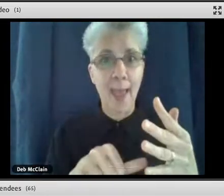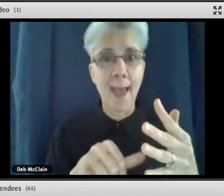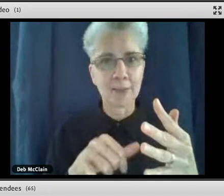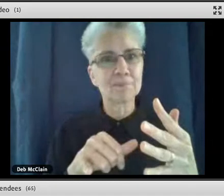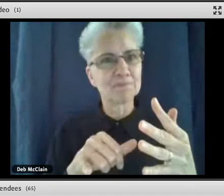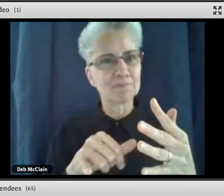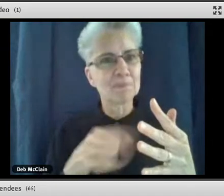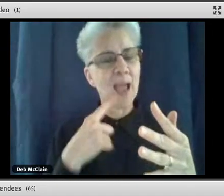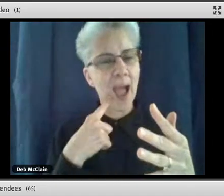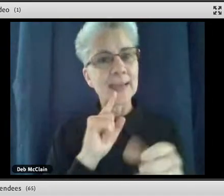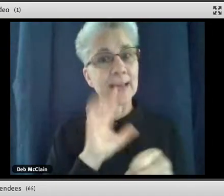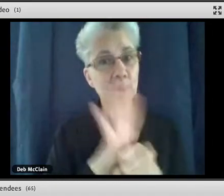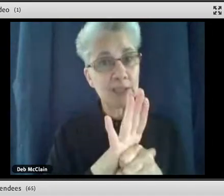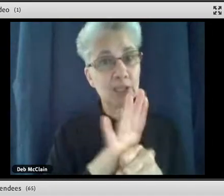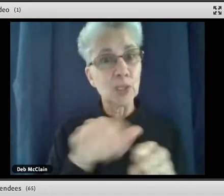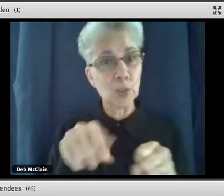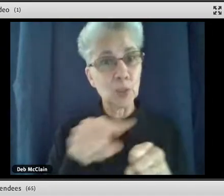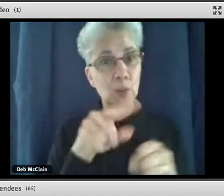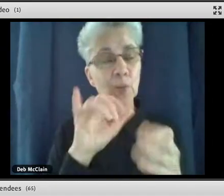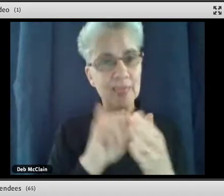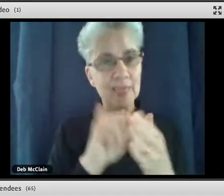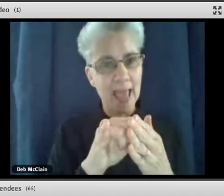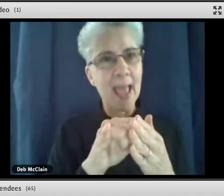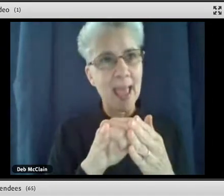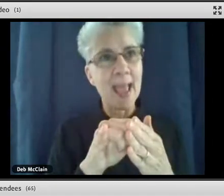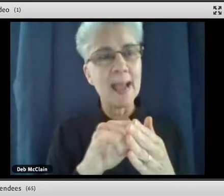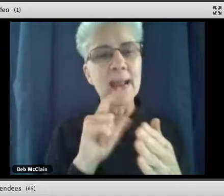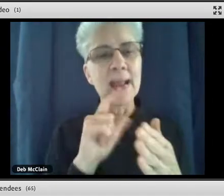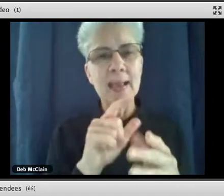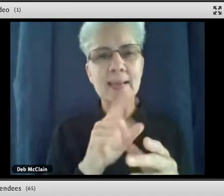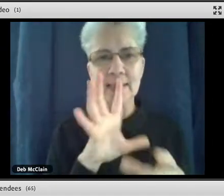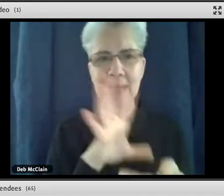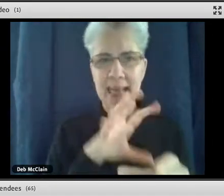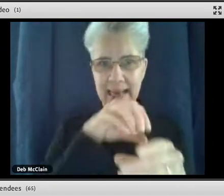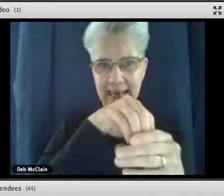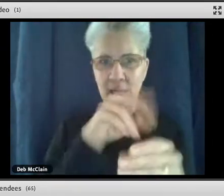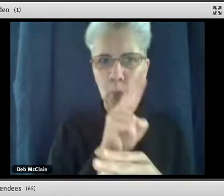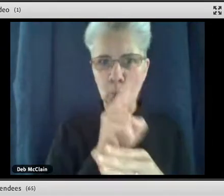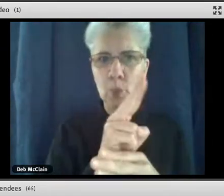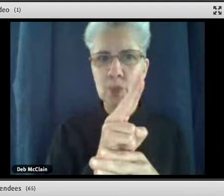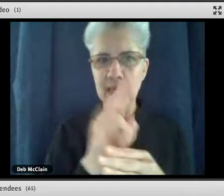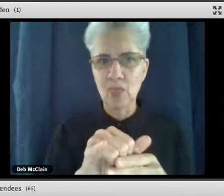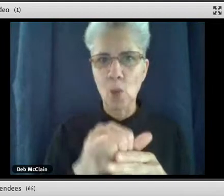the target audience, the language, right? So all this I can pretty much guarantee you is --